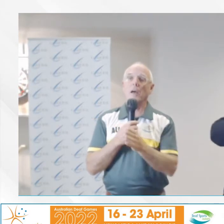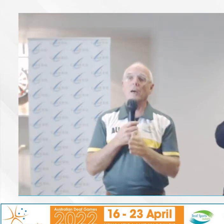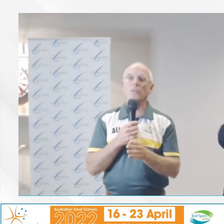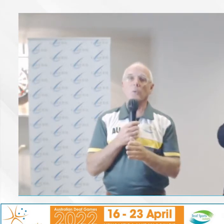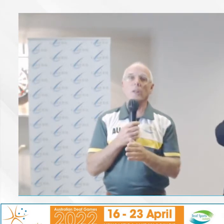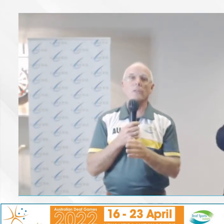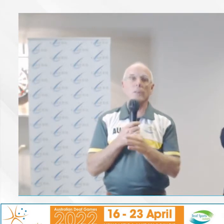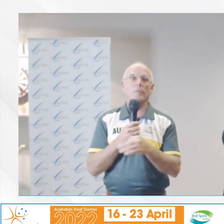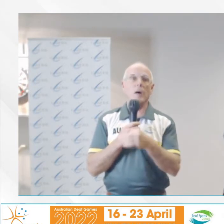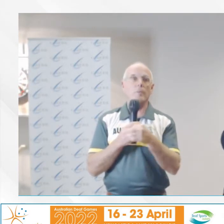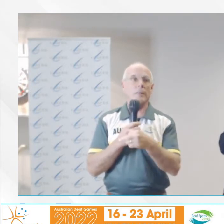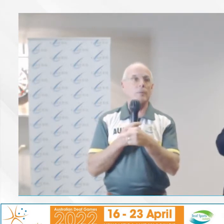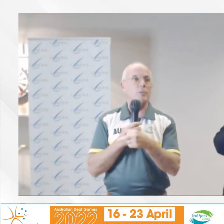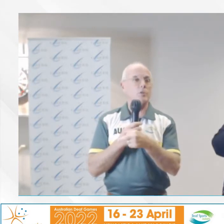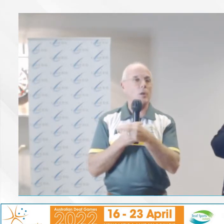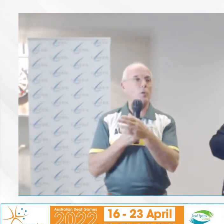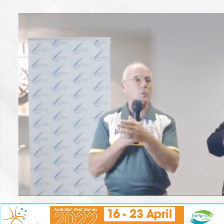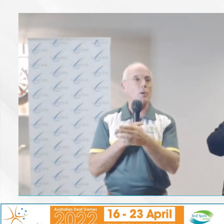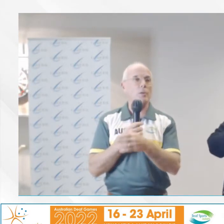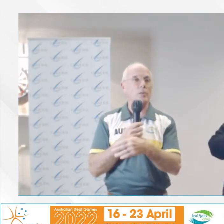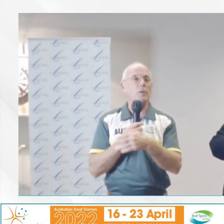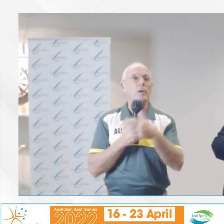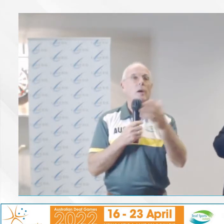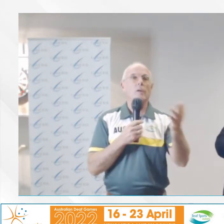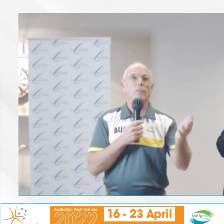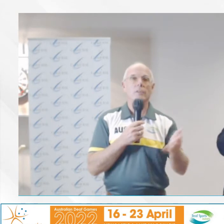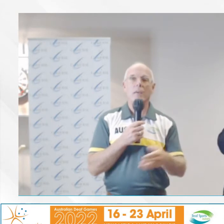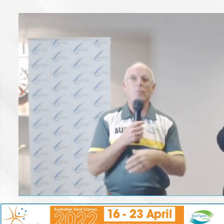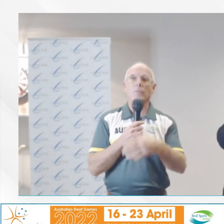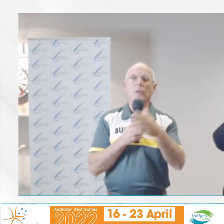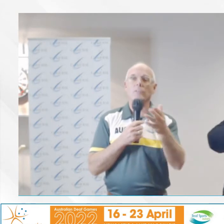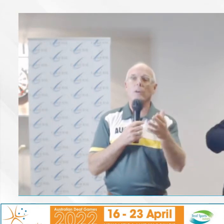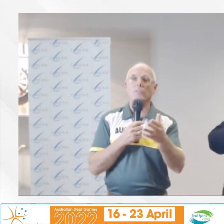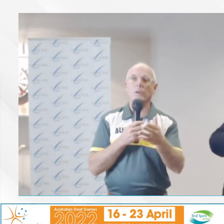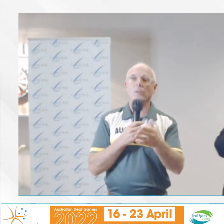as well as i'll be opening up to the general community for example various hotels